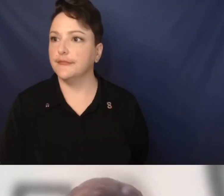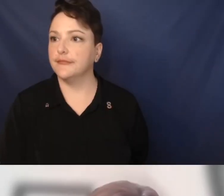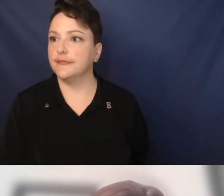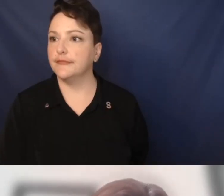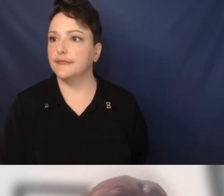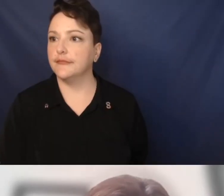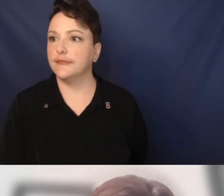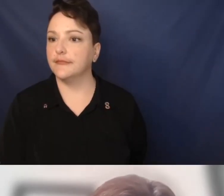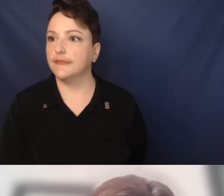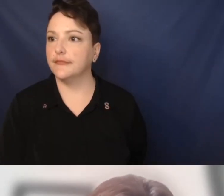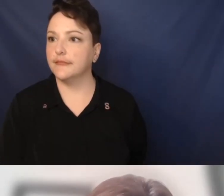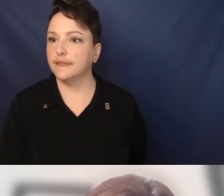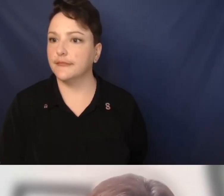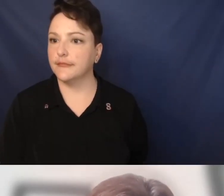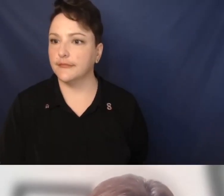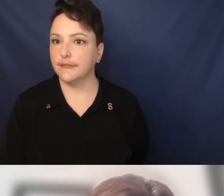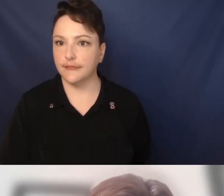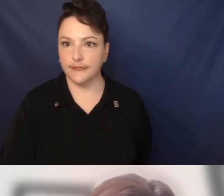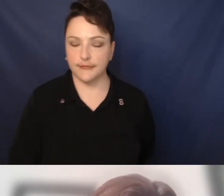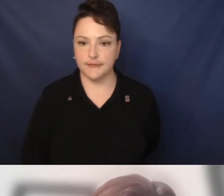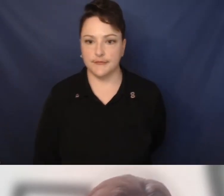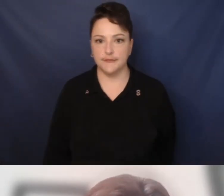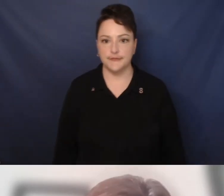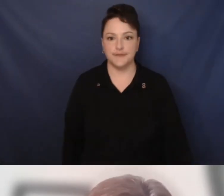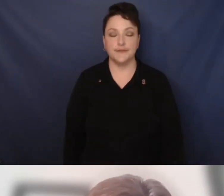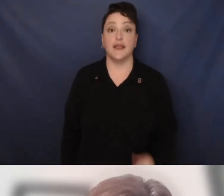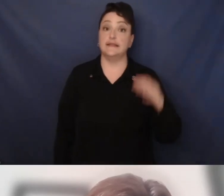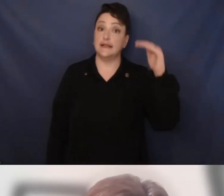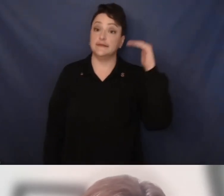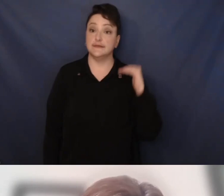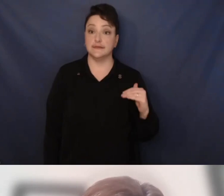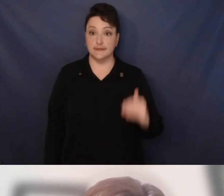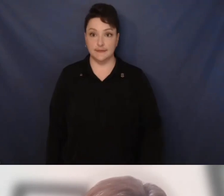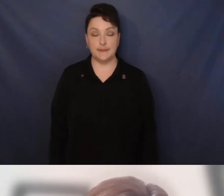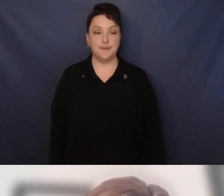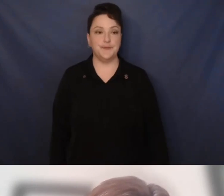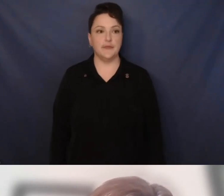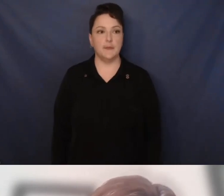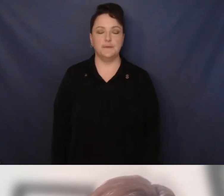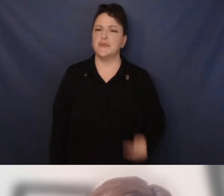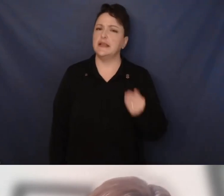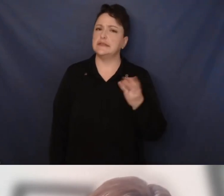Sorry, it took me a moment to unmute there. Next, we had several questions also submitted regarding